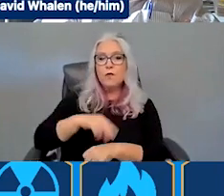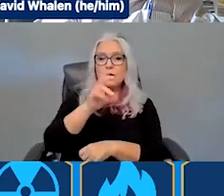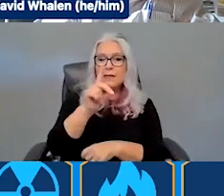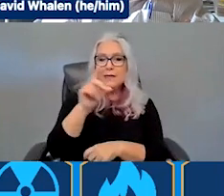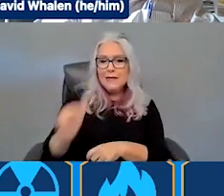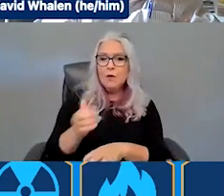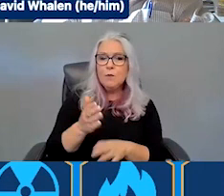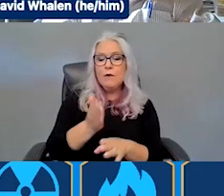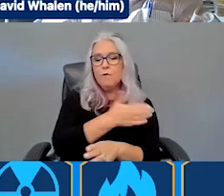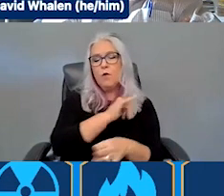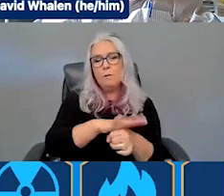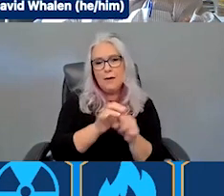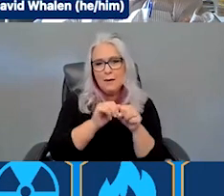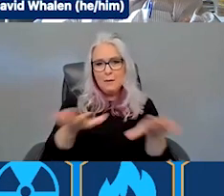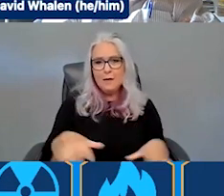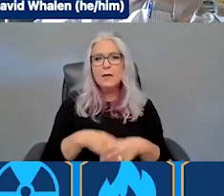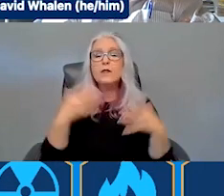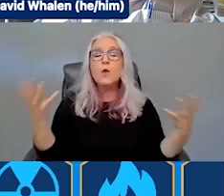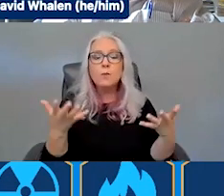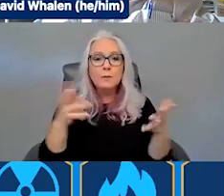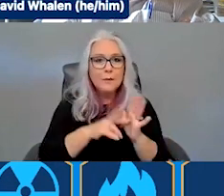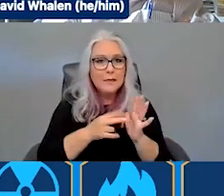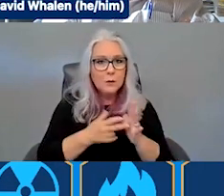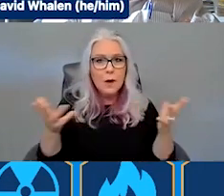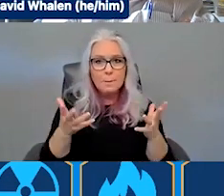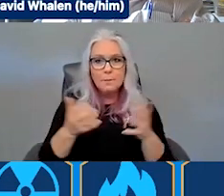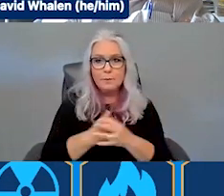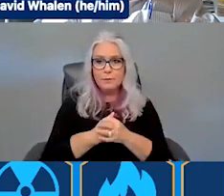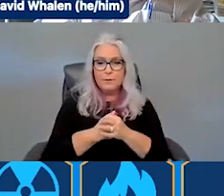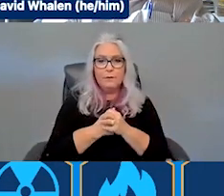articulated is that do we care about an efficient use of